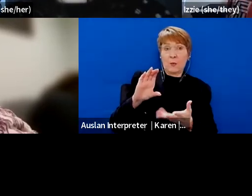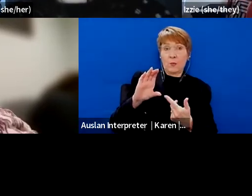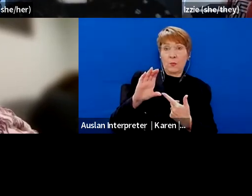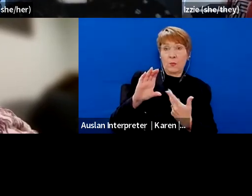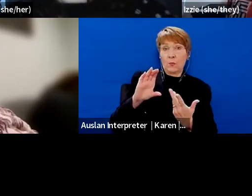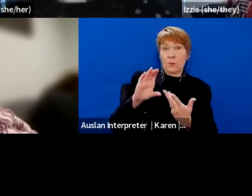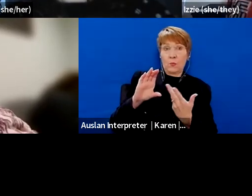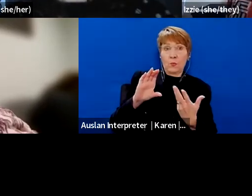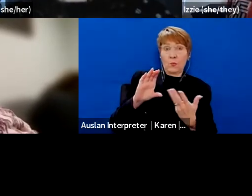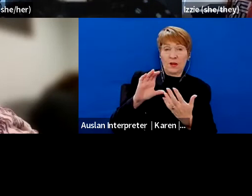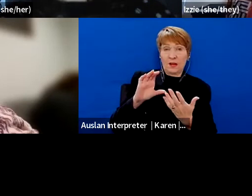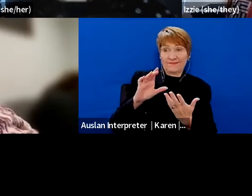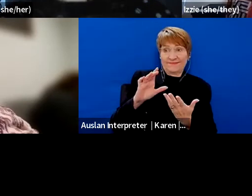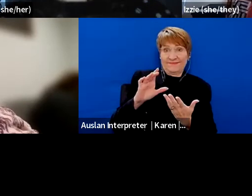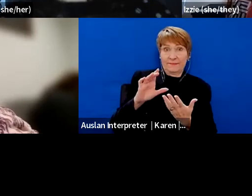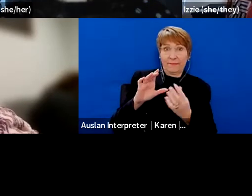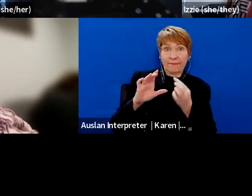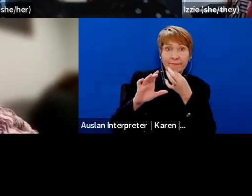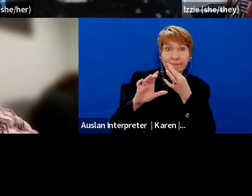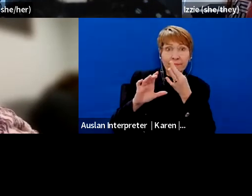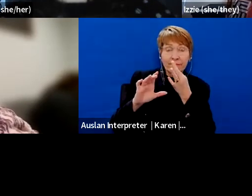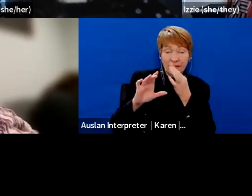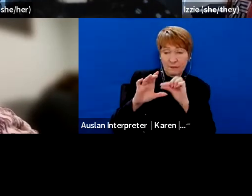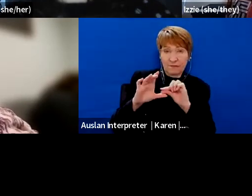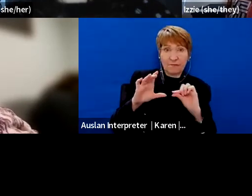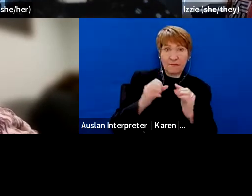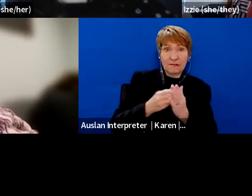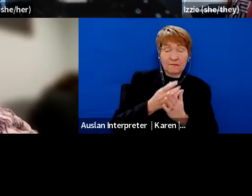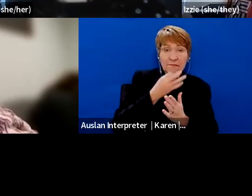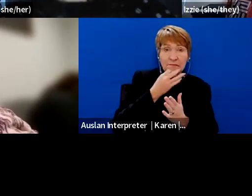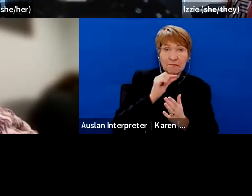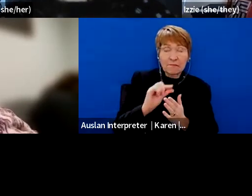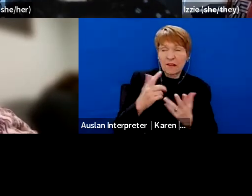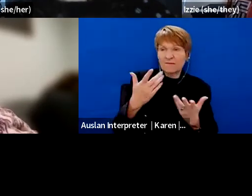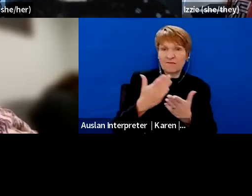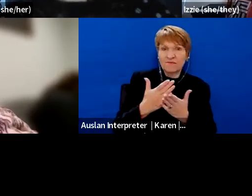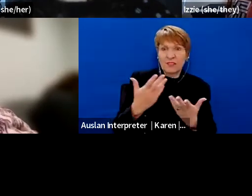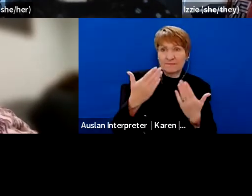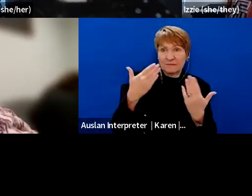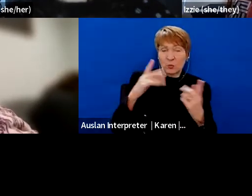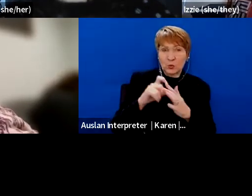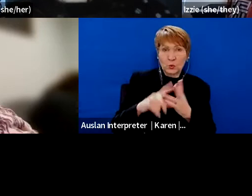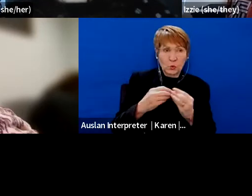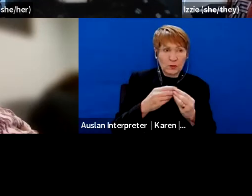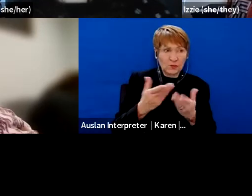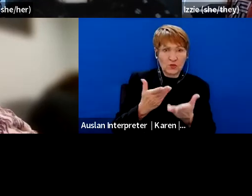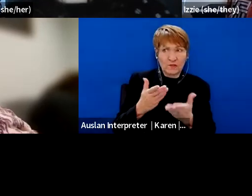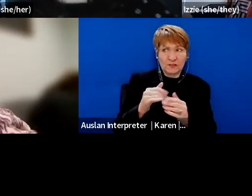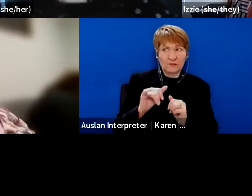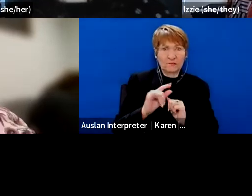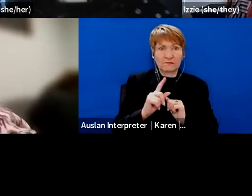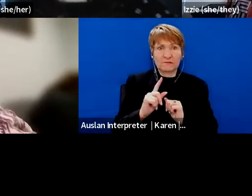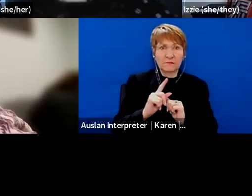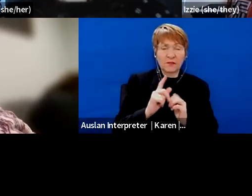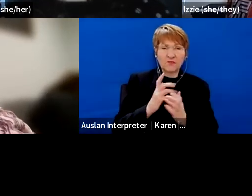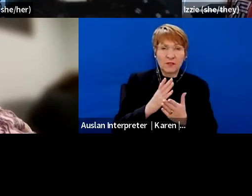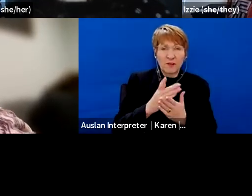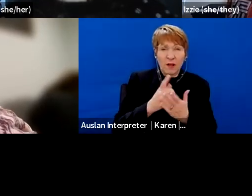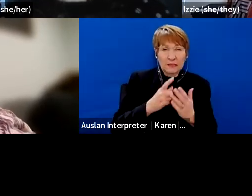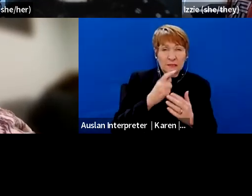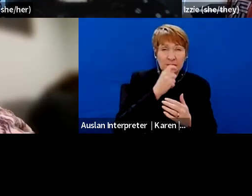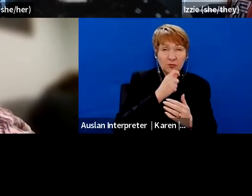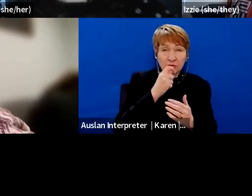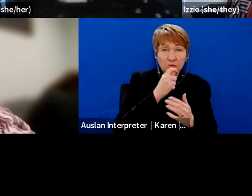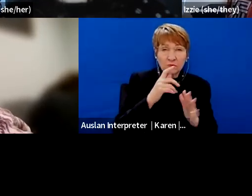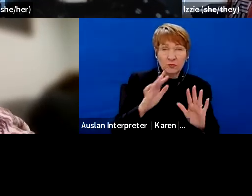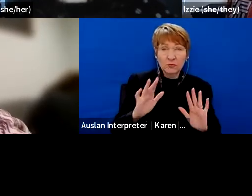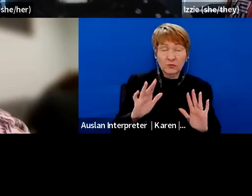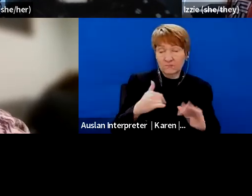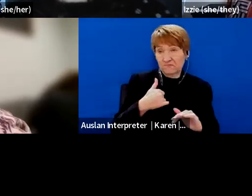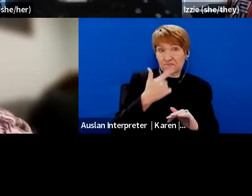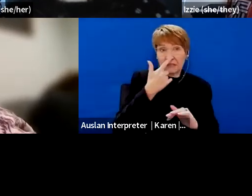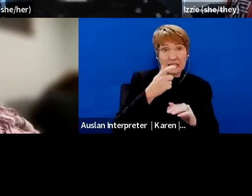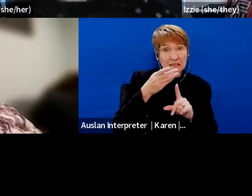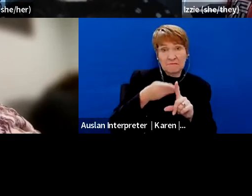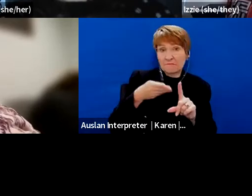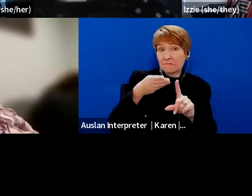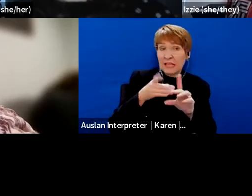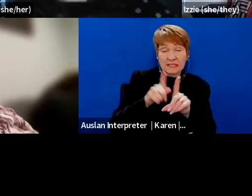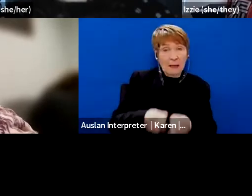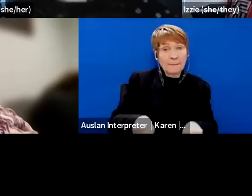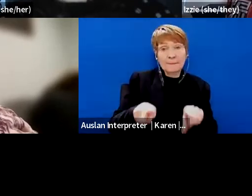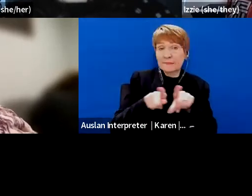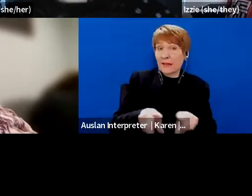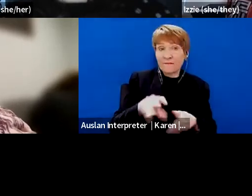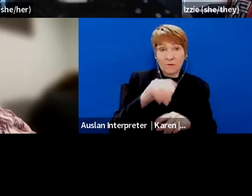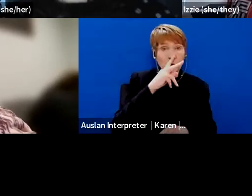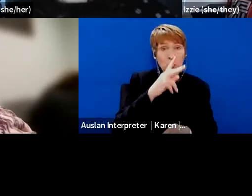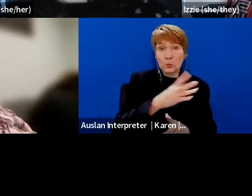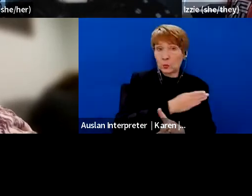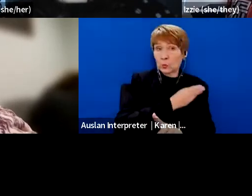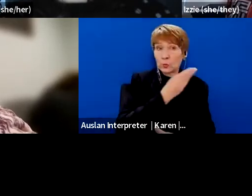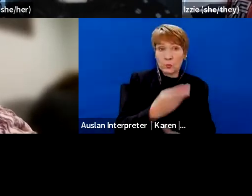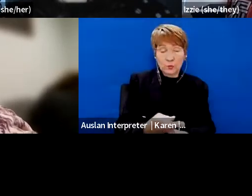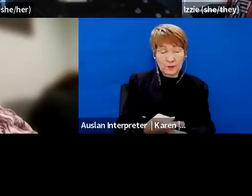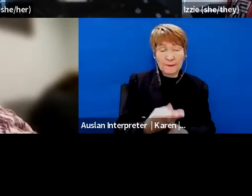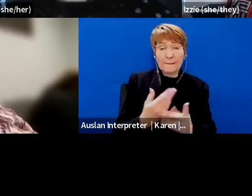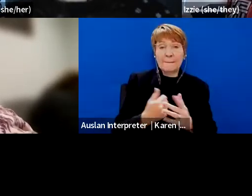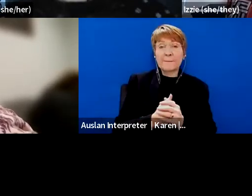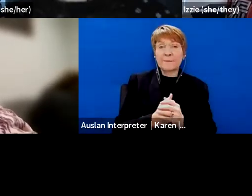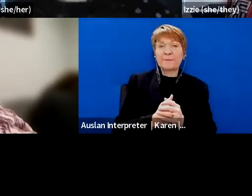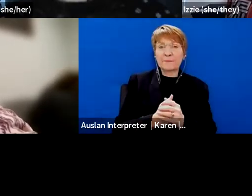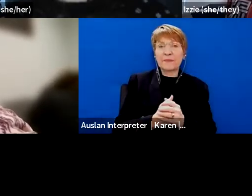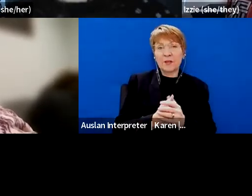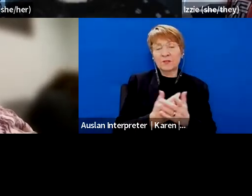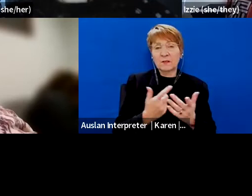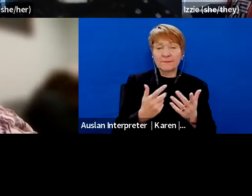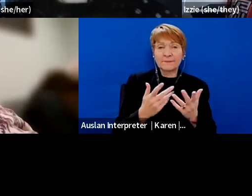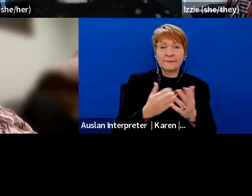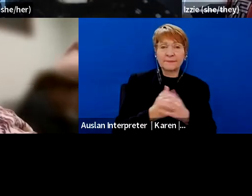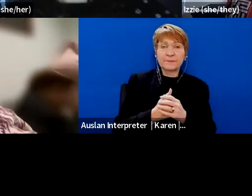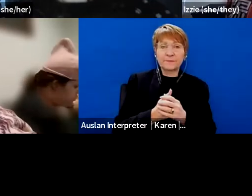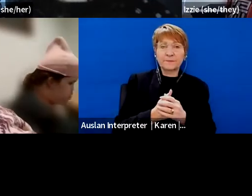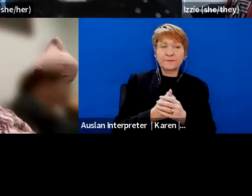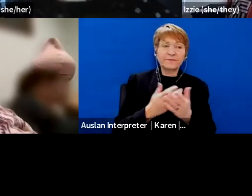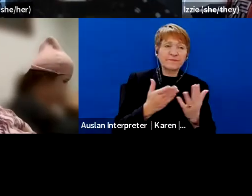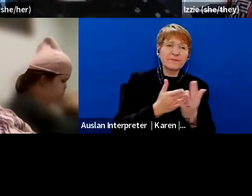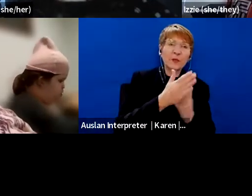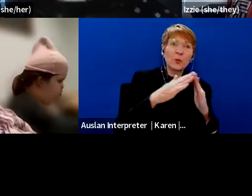There was no real instruction or explanation on how to get services or what to do with the services. Again we were only really using speech, who was. We're lucky we've had the same speech therapist, since she was two on and off between going through community